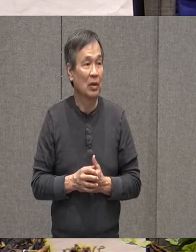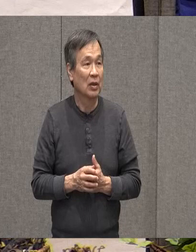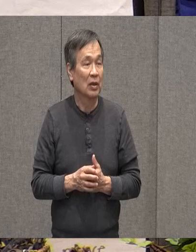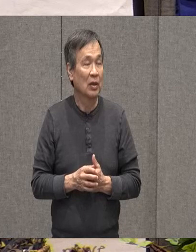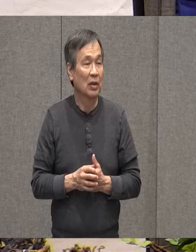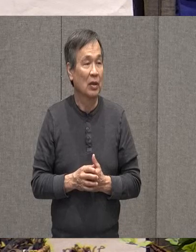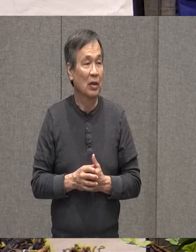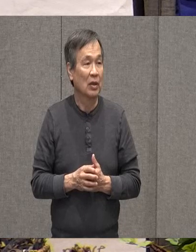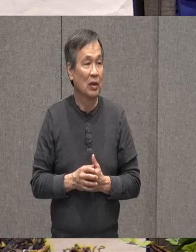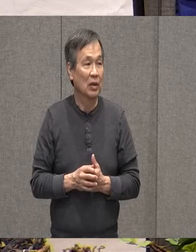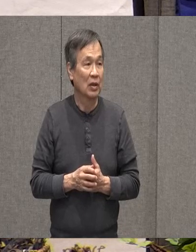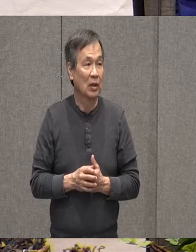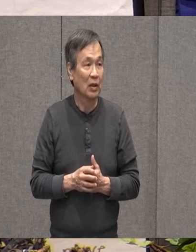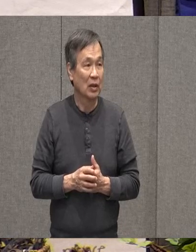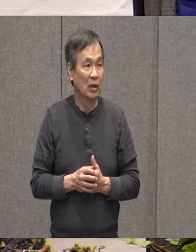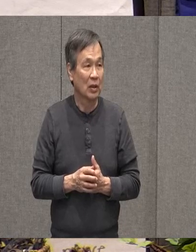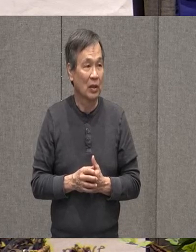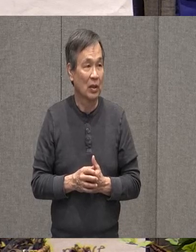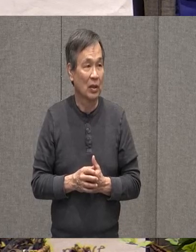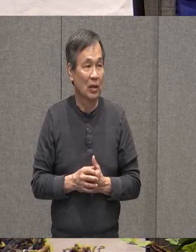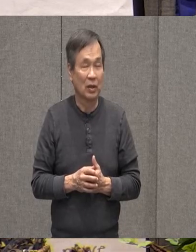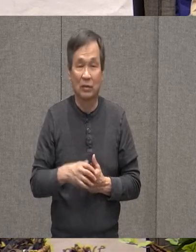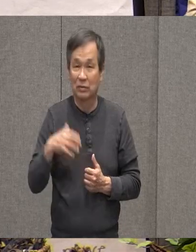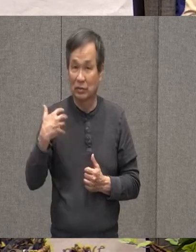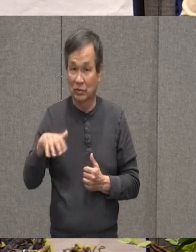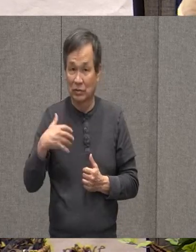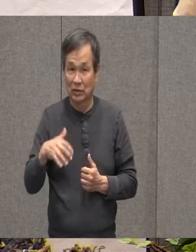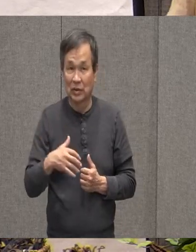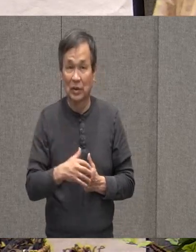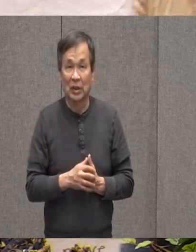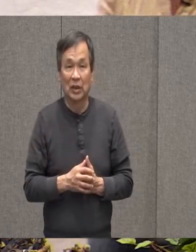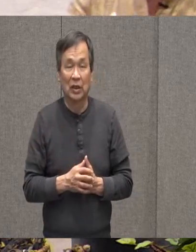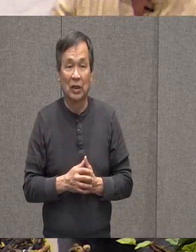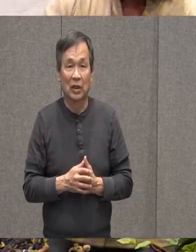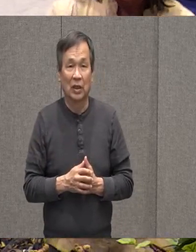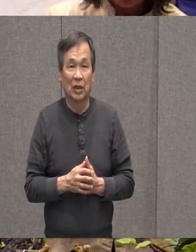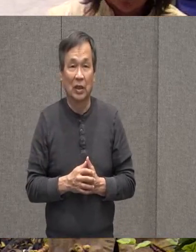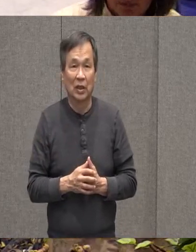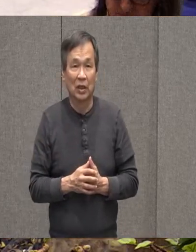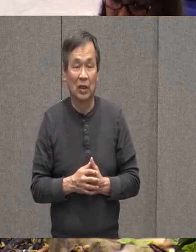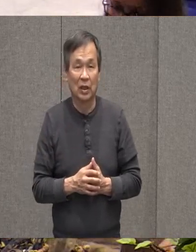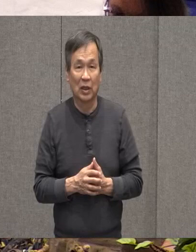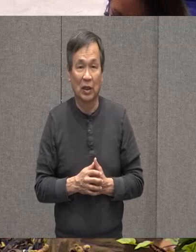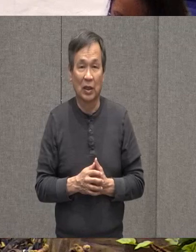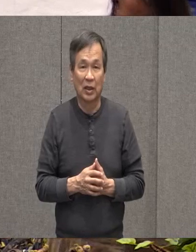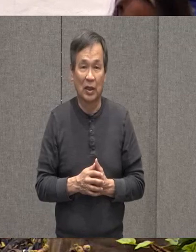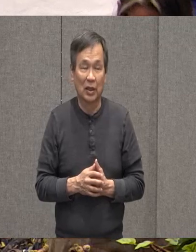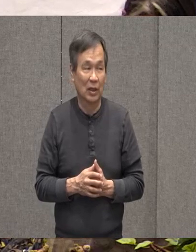miss Karnas is missing a zero. We better fix that.